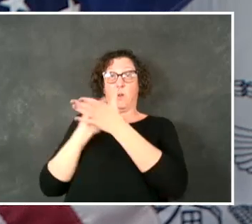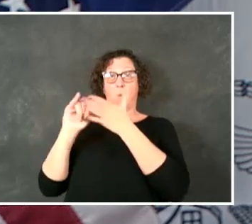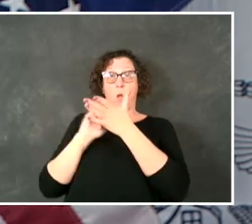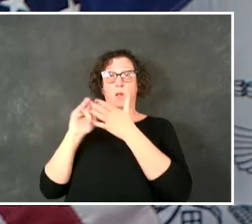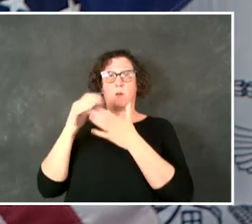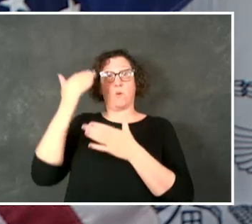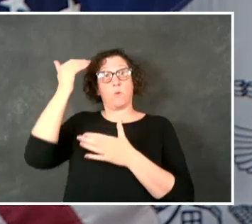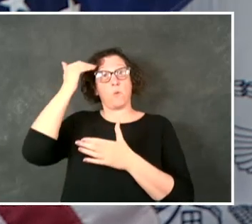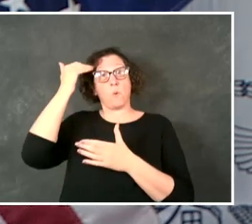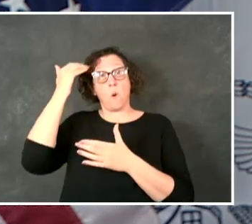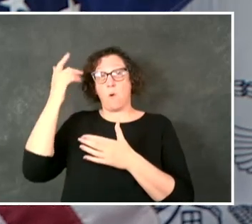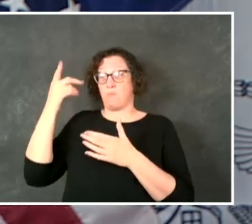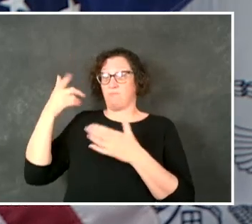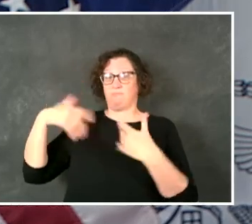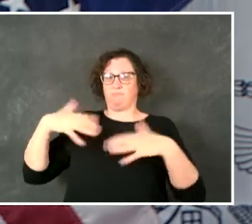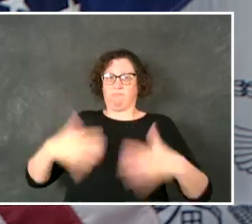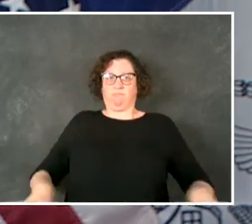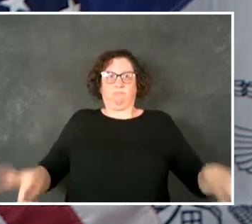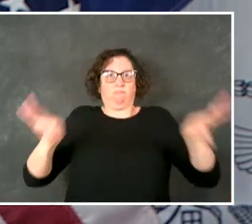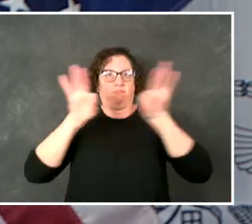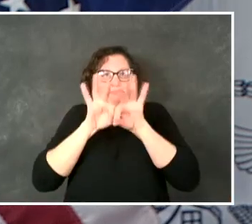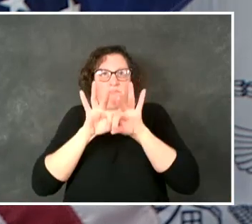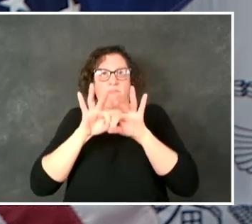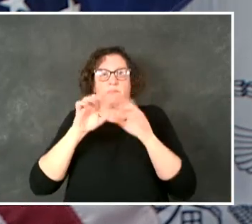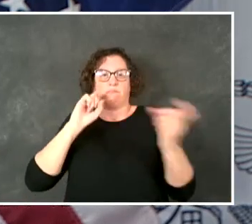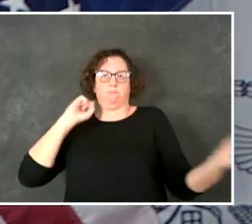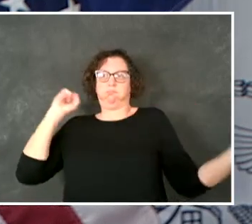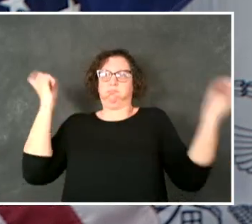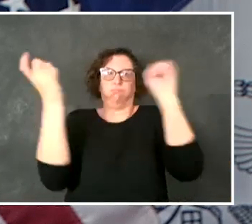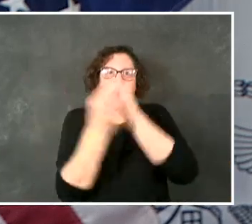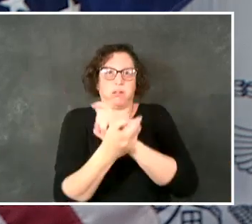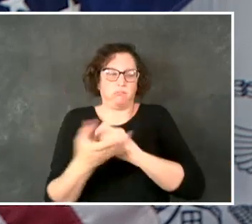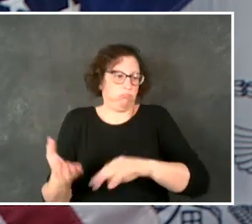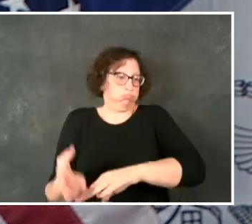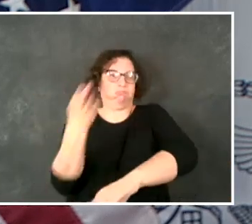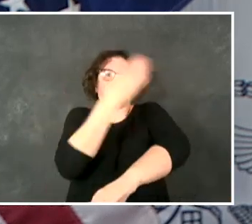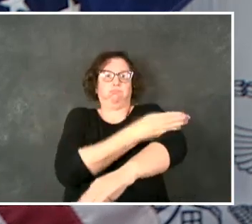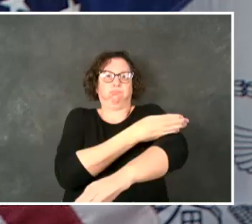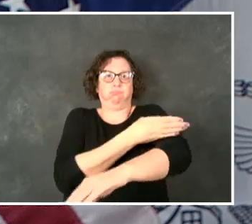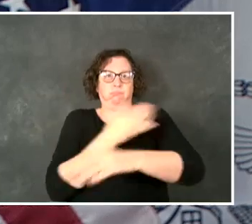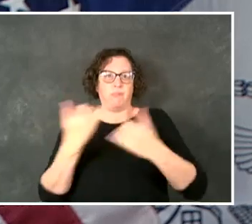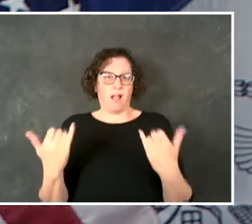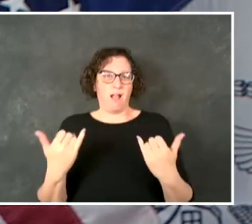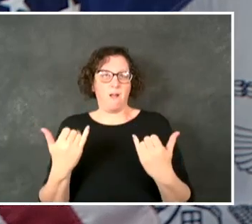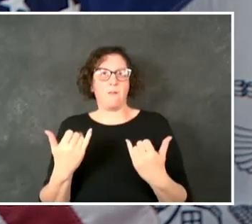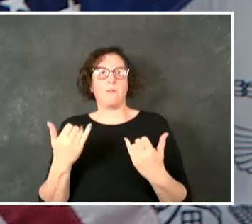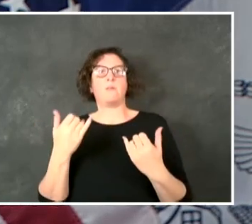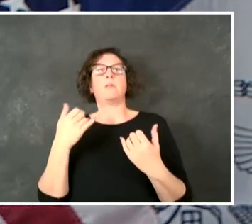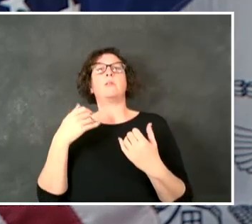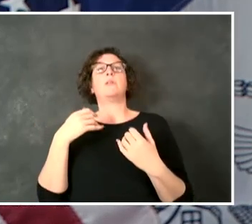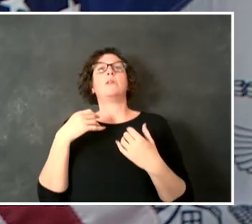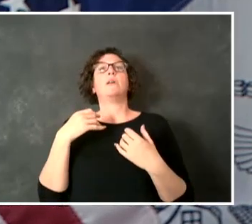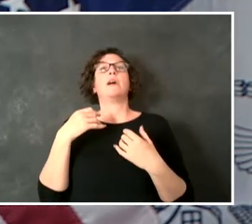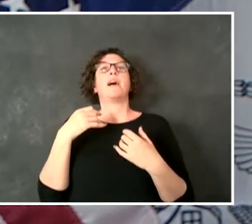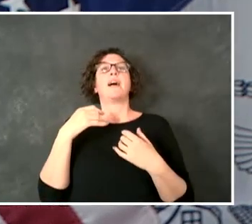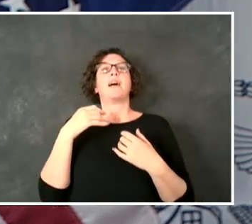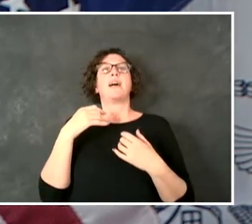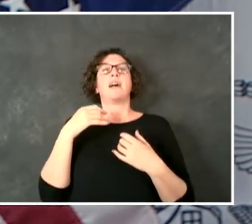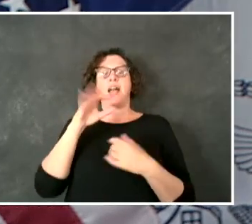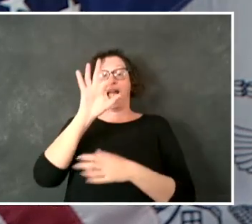INCLUDIN GTH E MISTAKES YOU HAD BEFORE THEY WERE DEVOTED, LED BY GIANTS LIKE FRANINKL